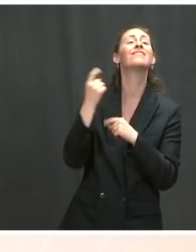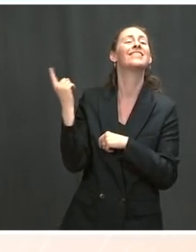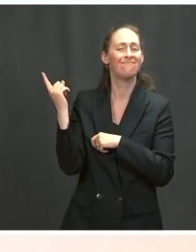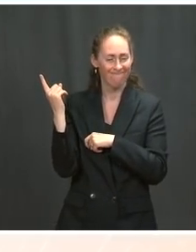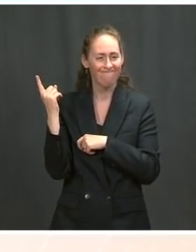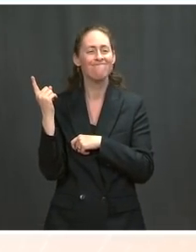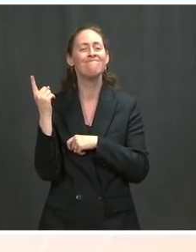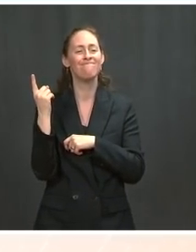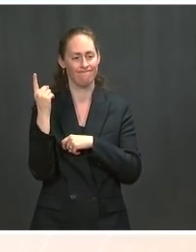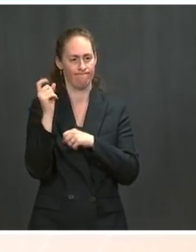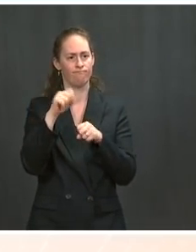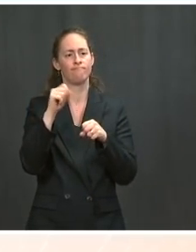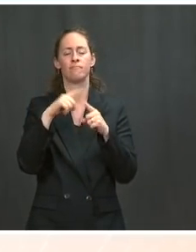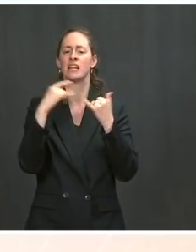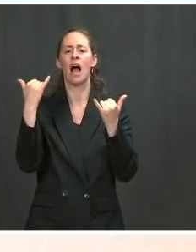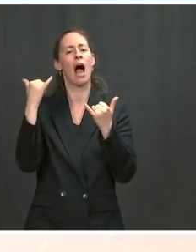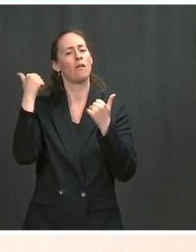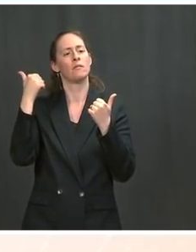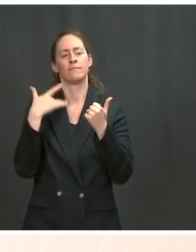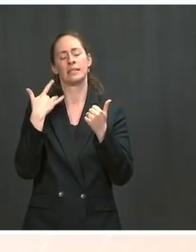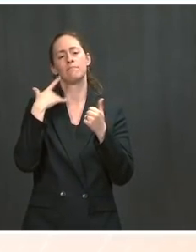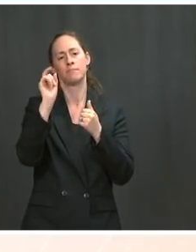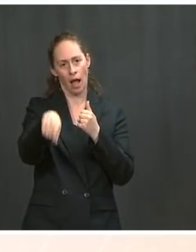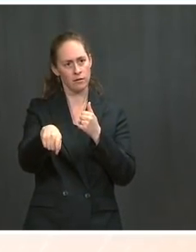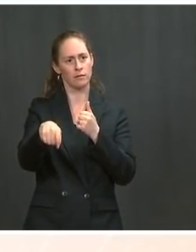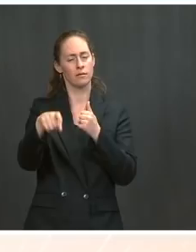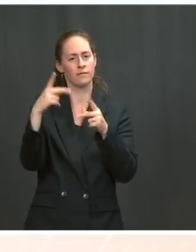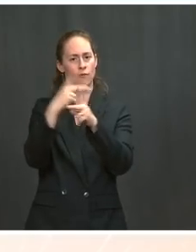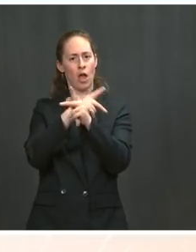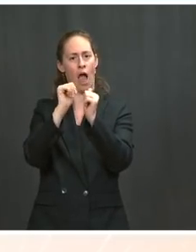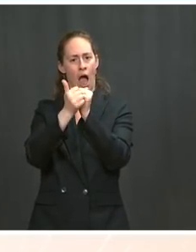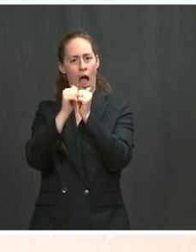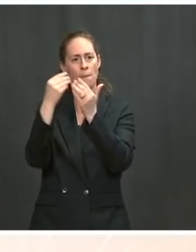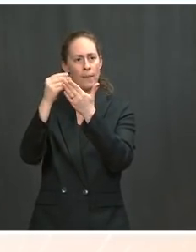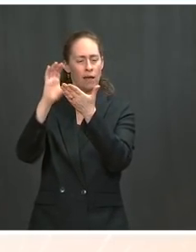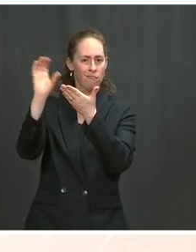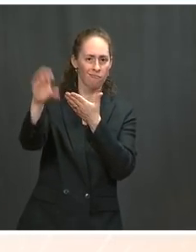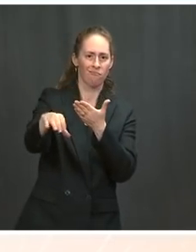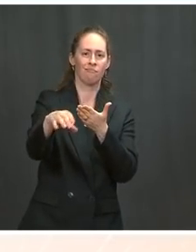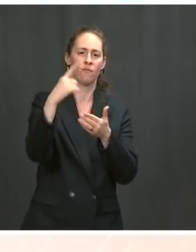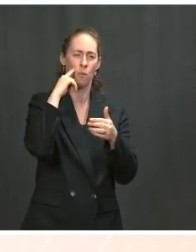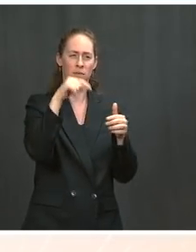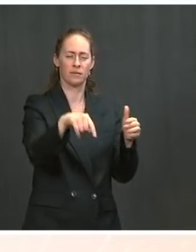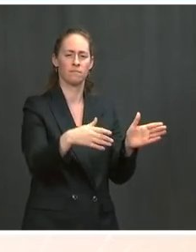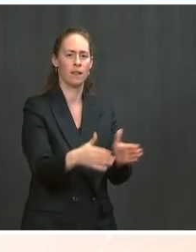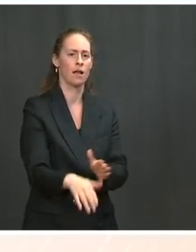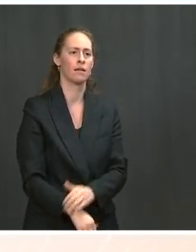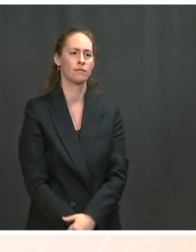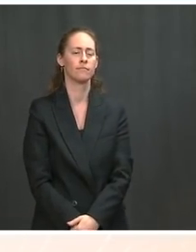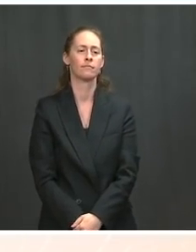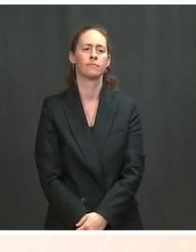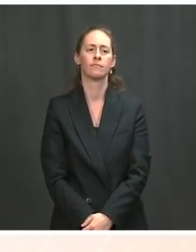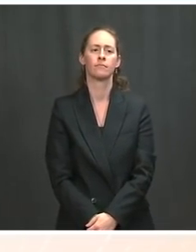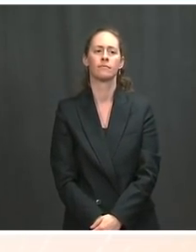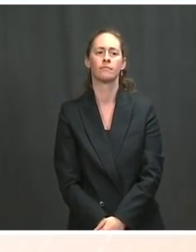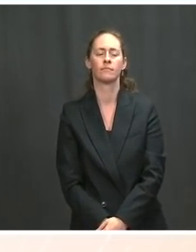And we're still at an early stage of those -- this process. The Press: You've said many times that the President wants to see progress on this issue by Memorial Day.